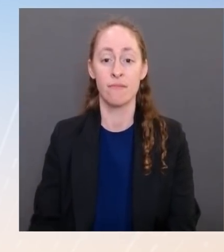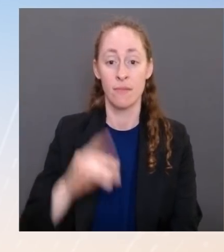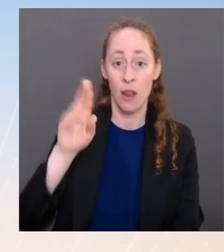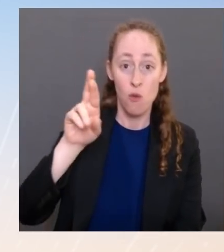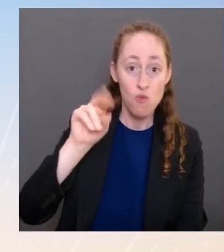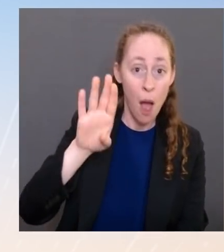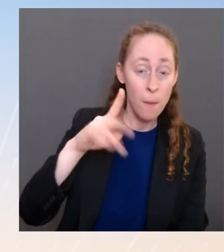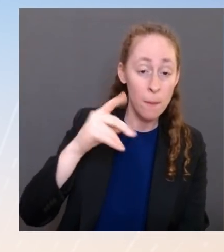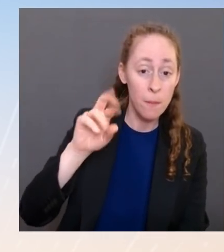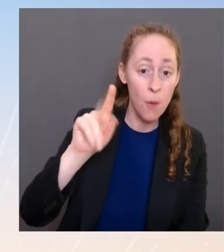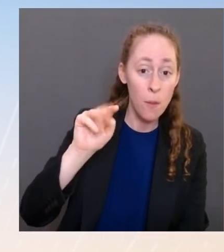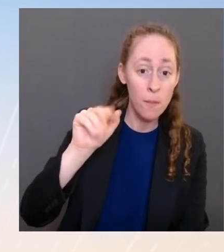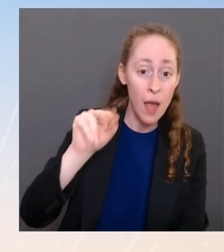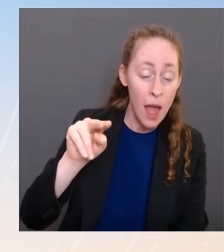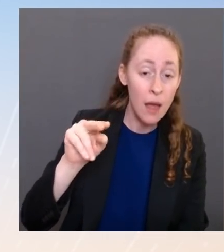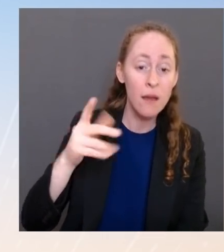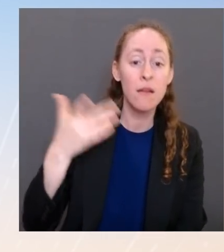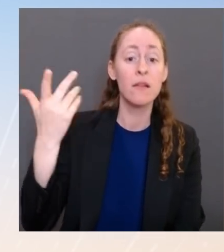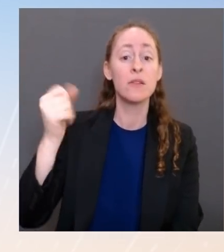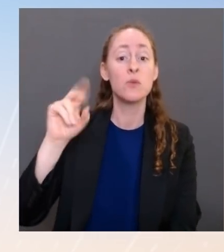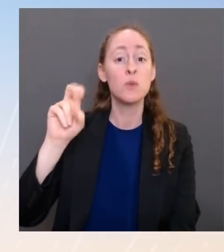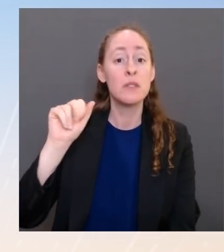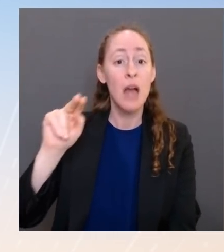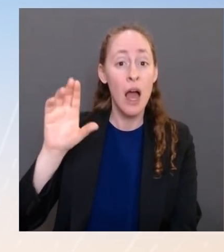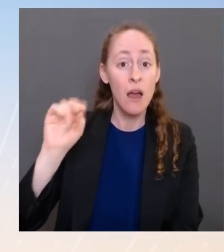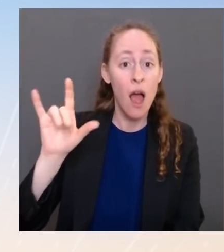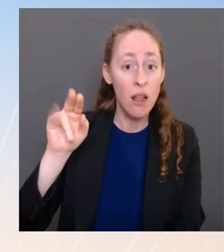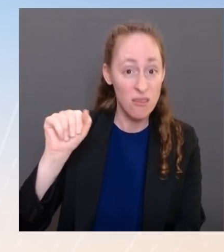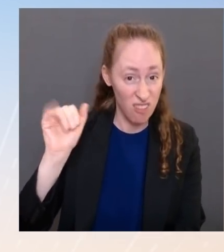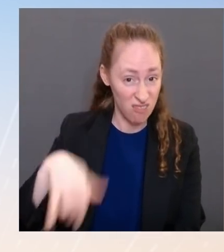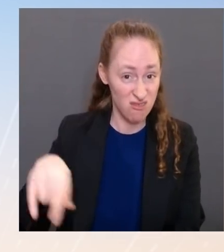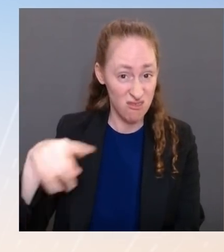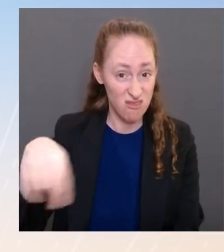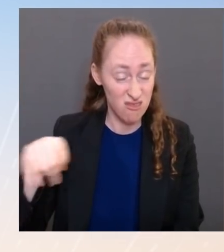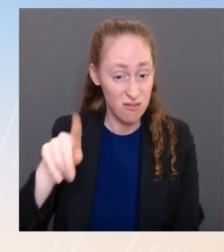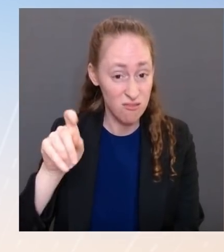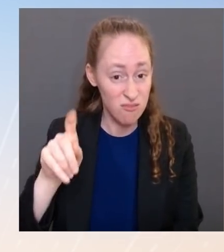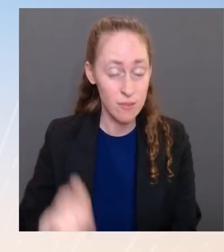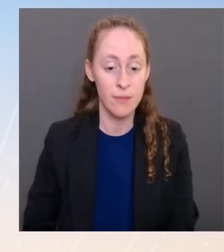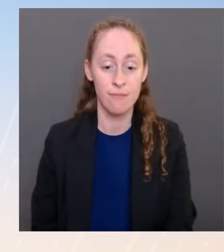And I can -- we can let others evaluate that. But I would say that the President's view is: